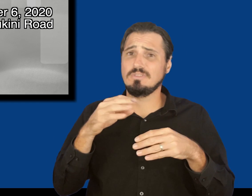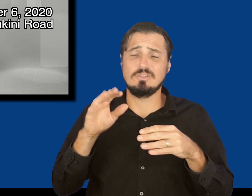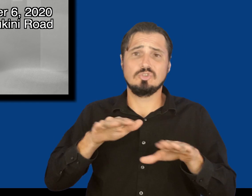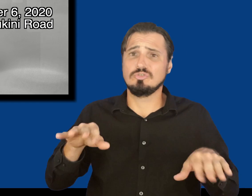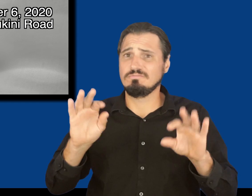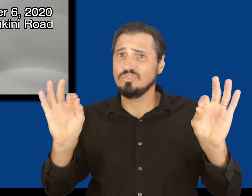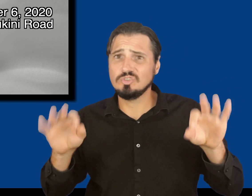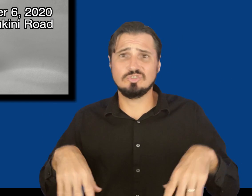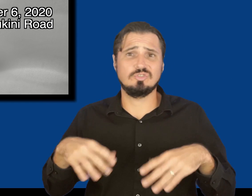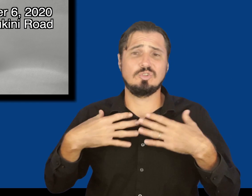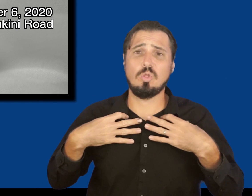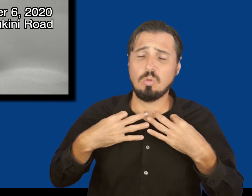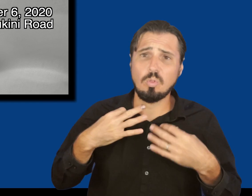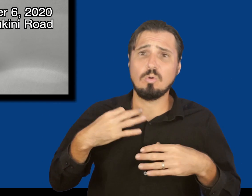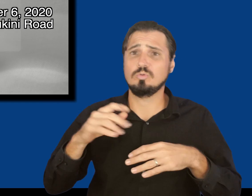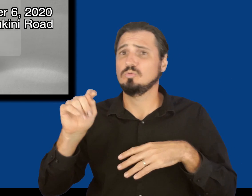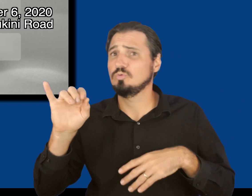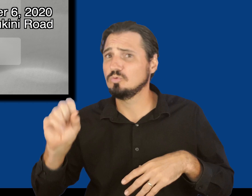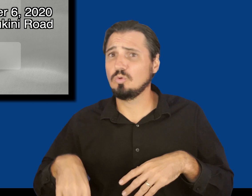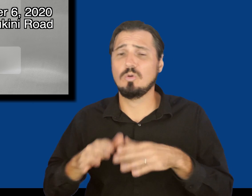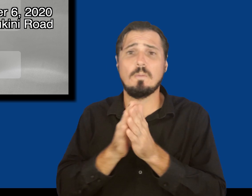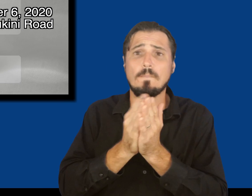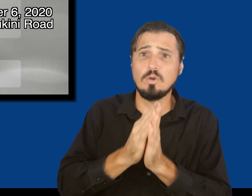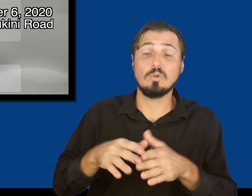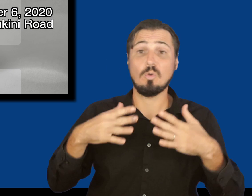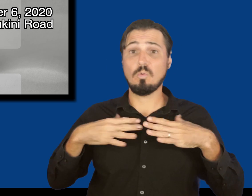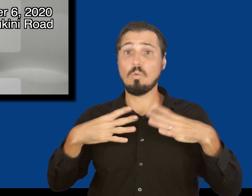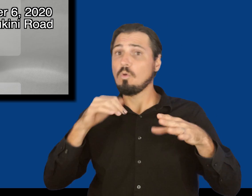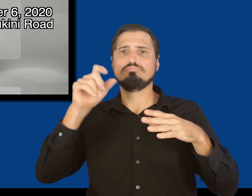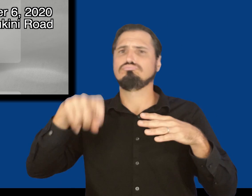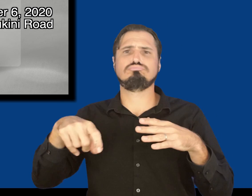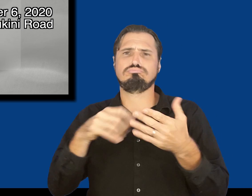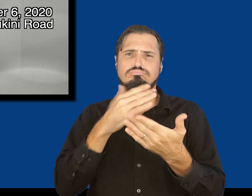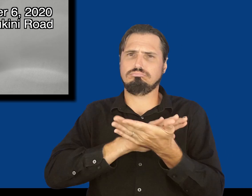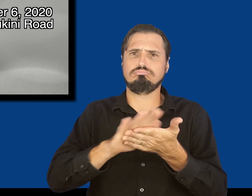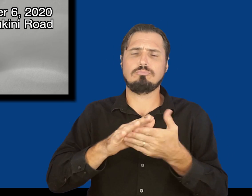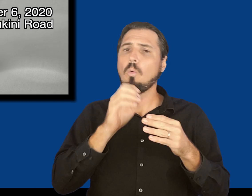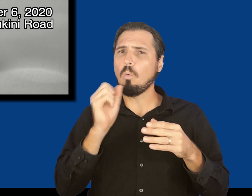books and shoes clothing and textiles do not need to be in good condition torn